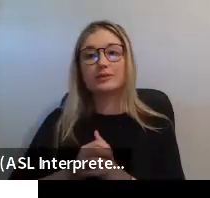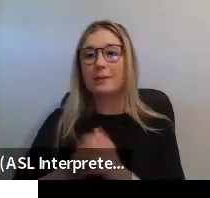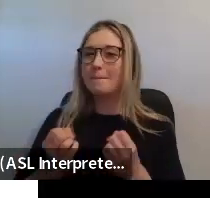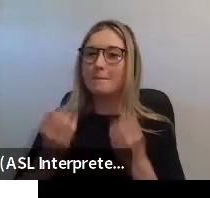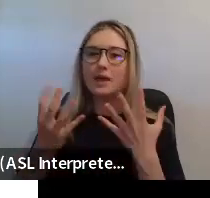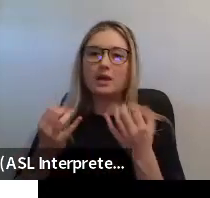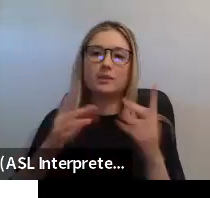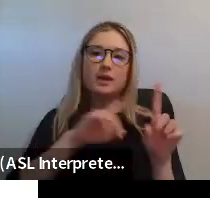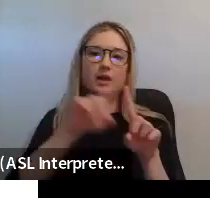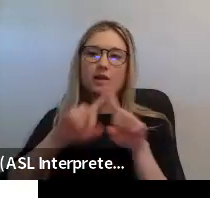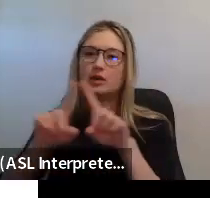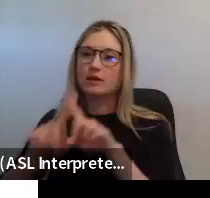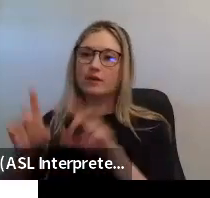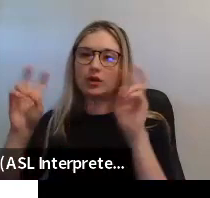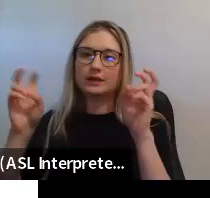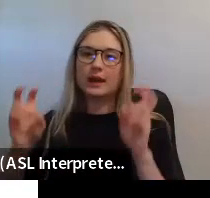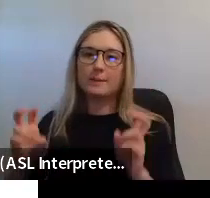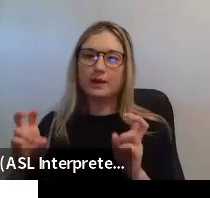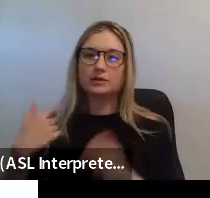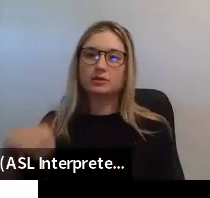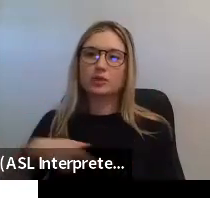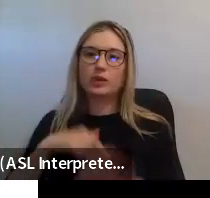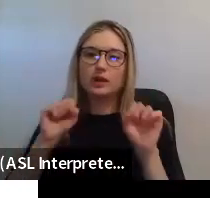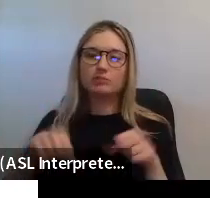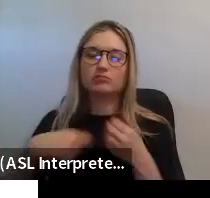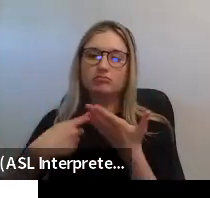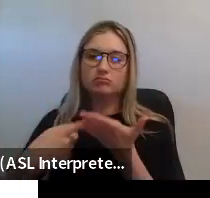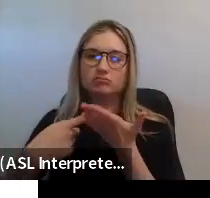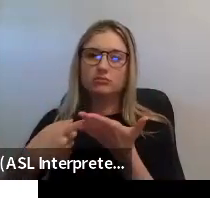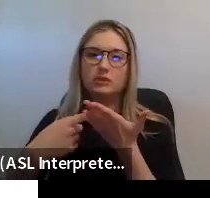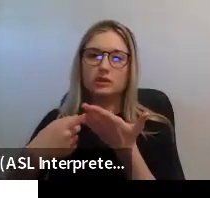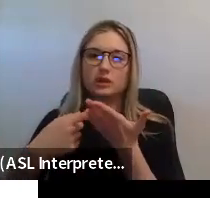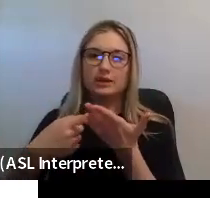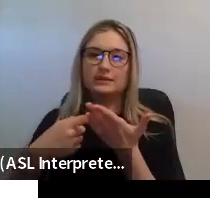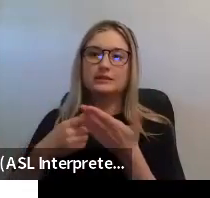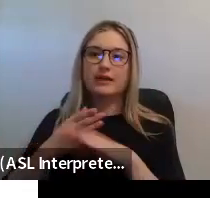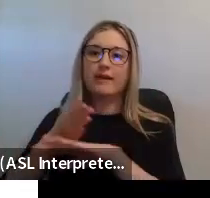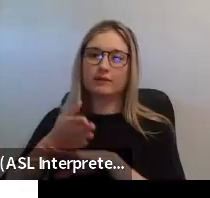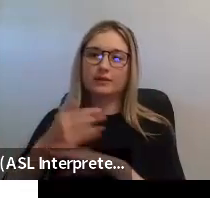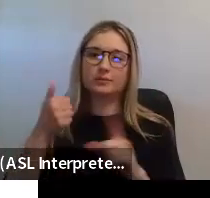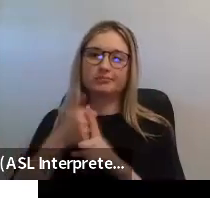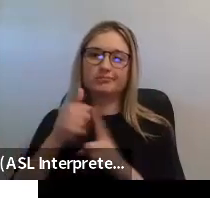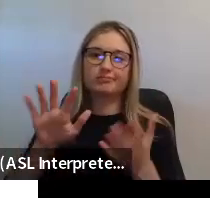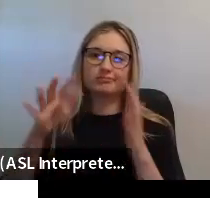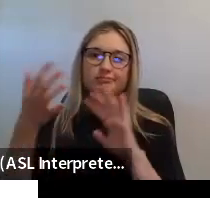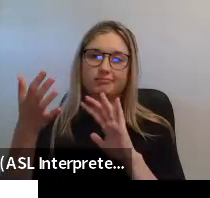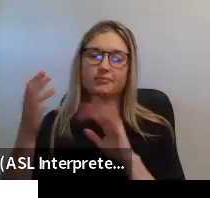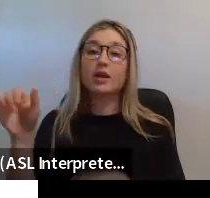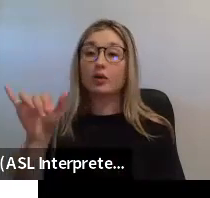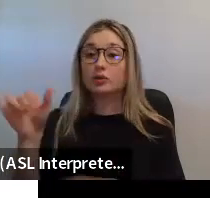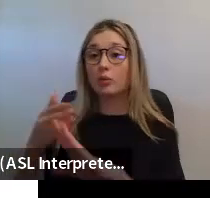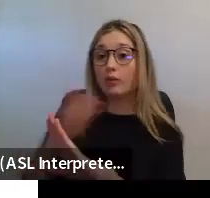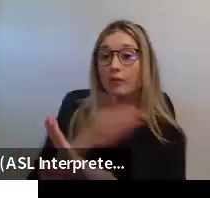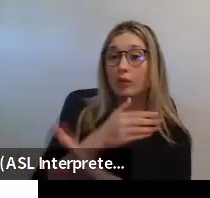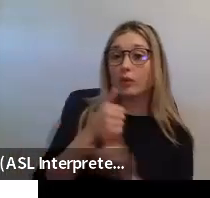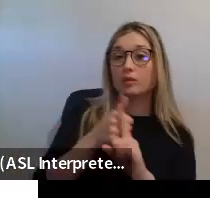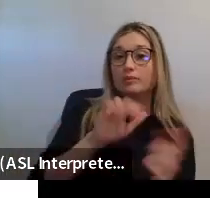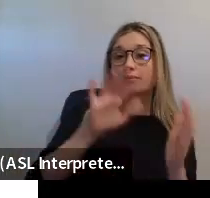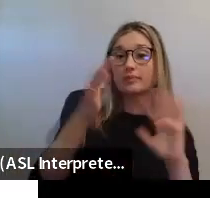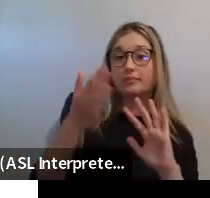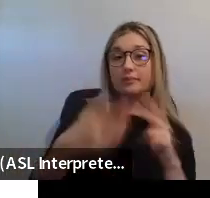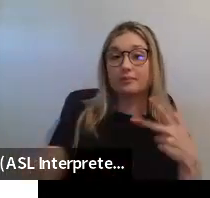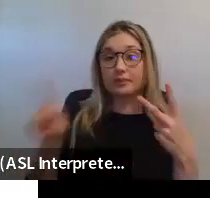So. Those are pretty broad, by the way, so there are myriad of topics that are discussed during when we are in full activation, following in natural disaster, and then also in preparation.